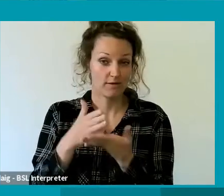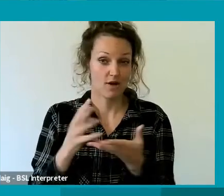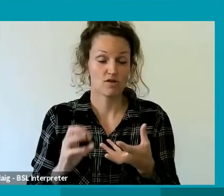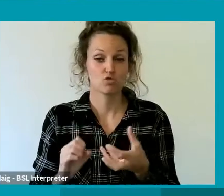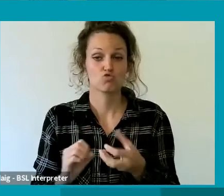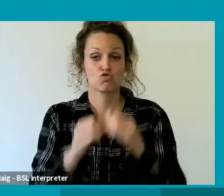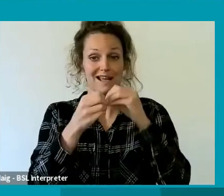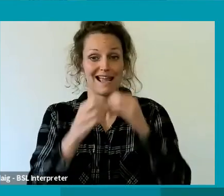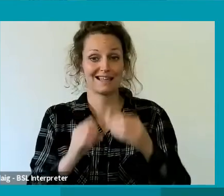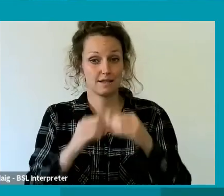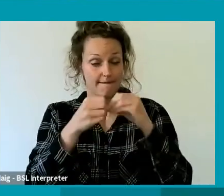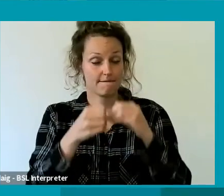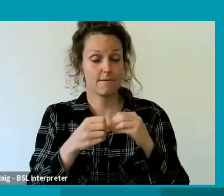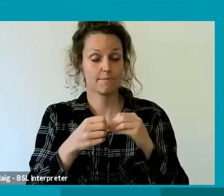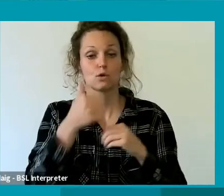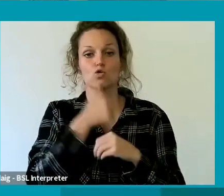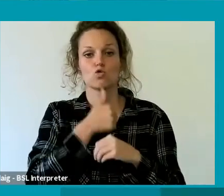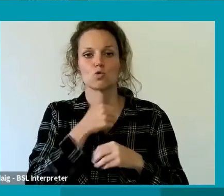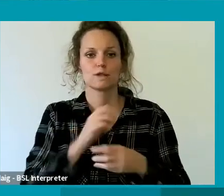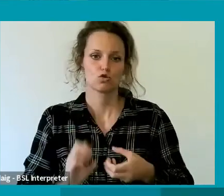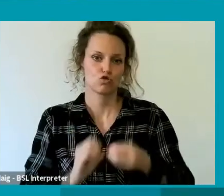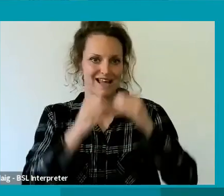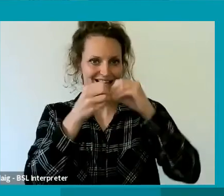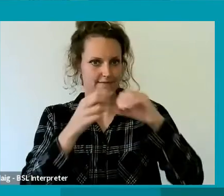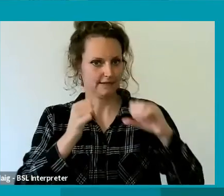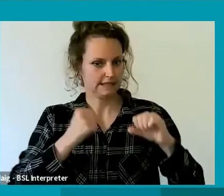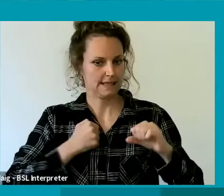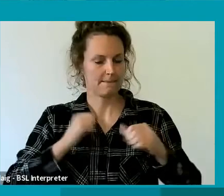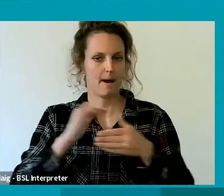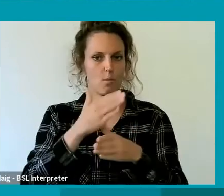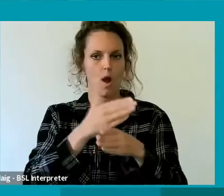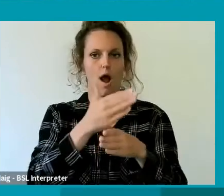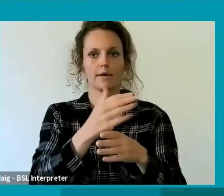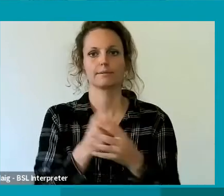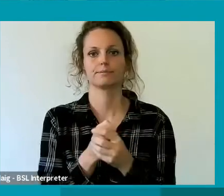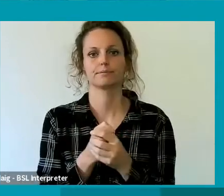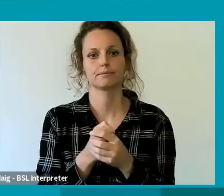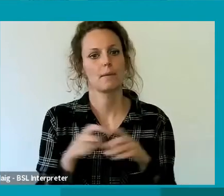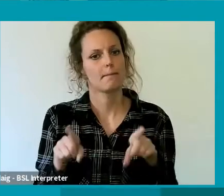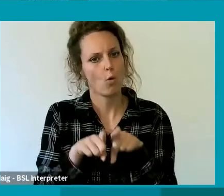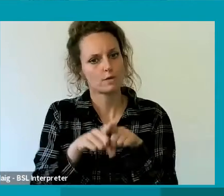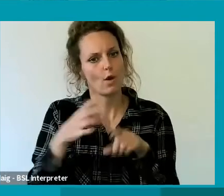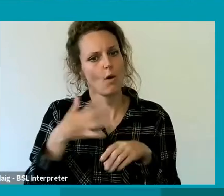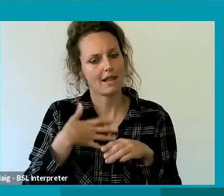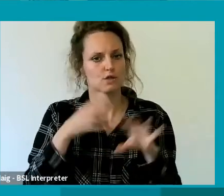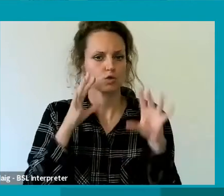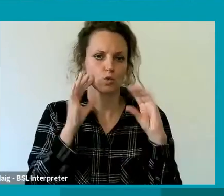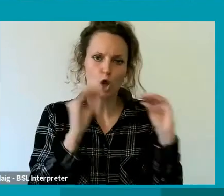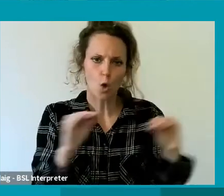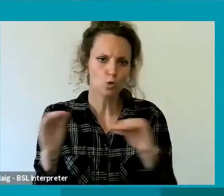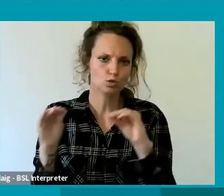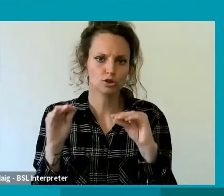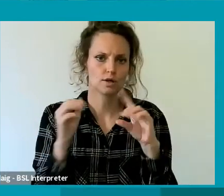in my work. But I also like to coach but mentor as well. And because I have lived